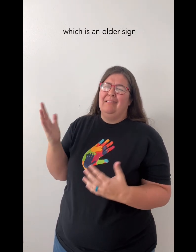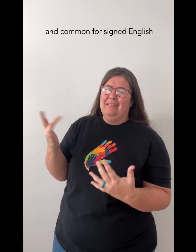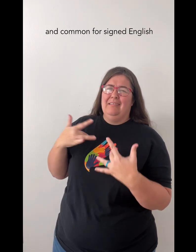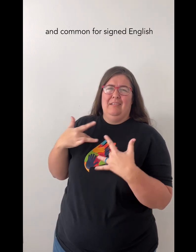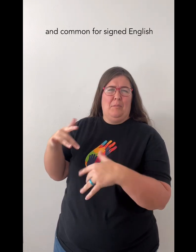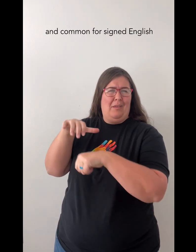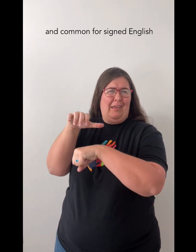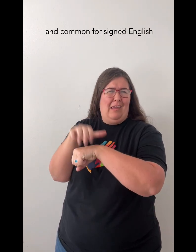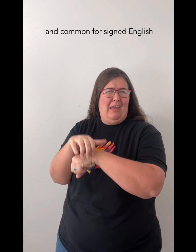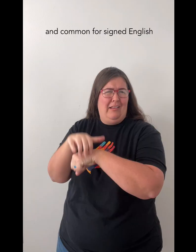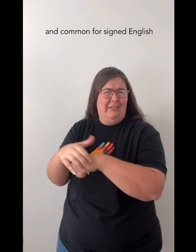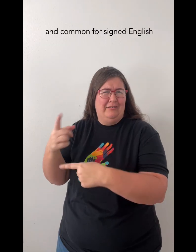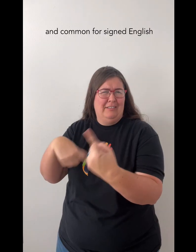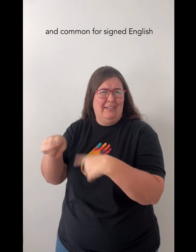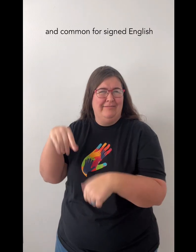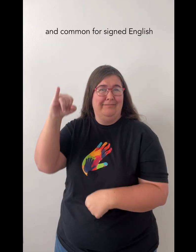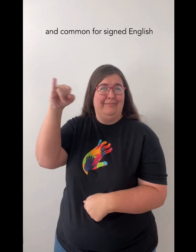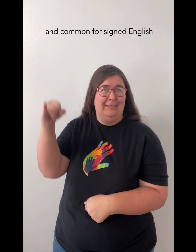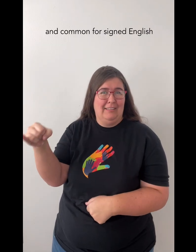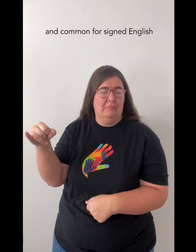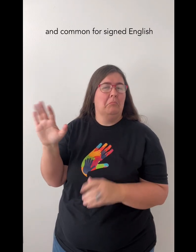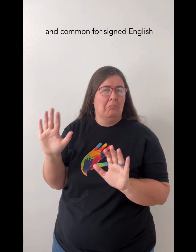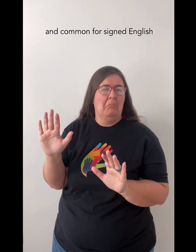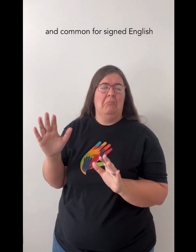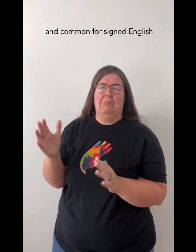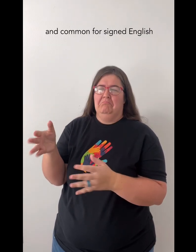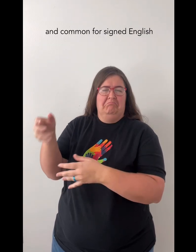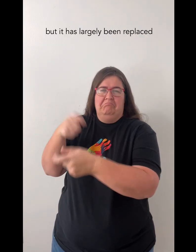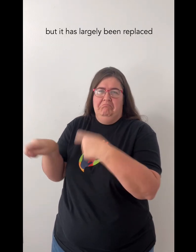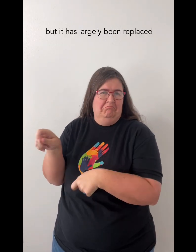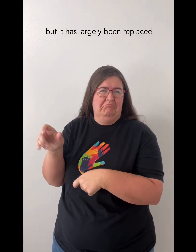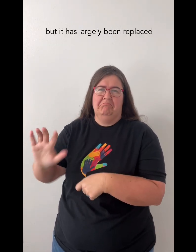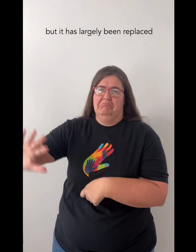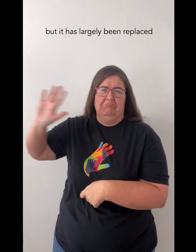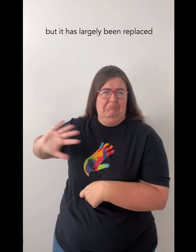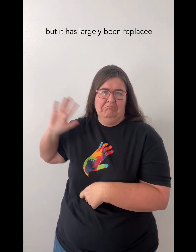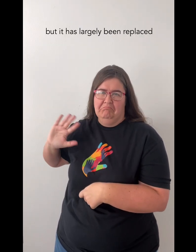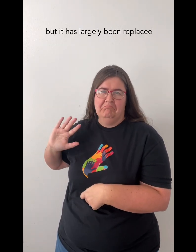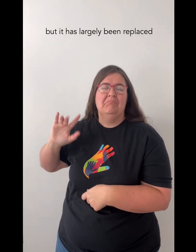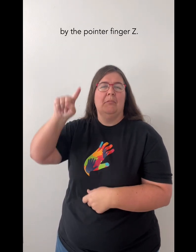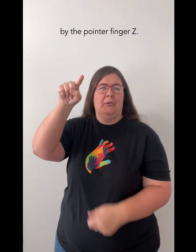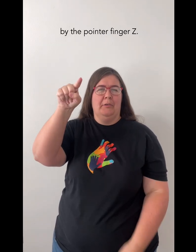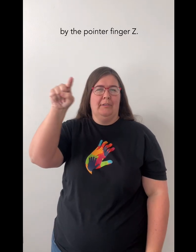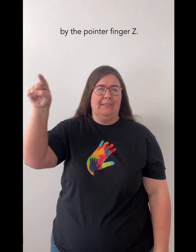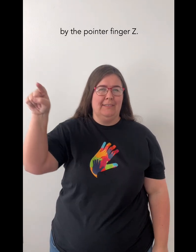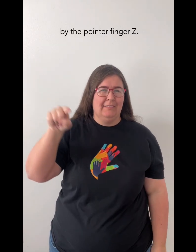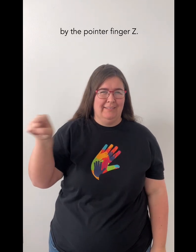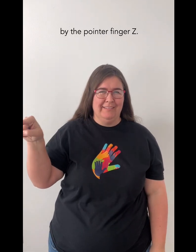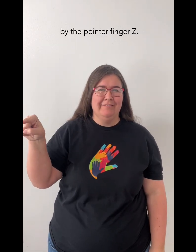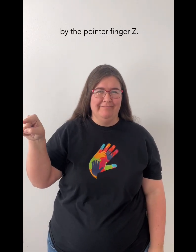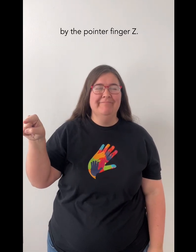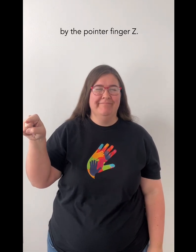and common for signed English but it has largely been replaced by the pointer finger Z.